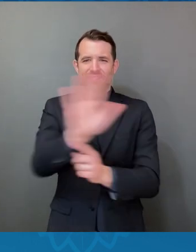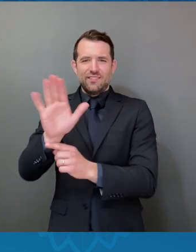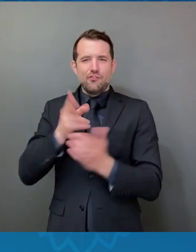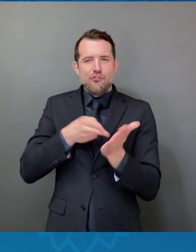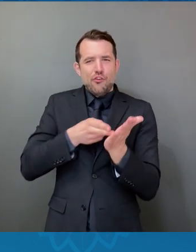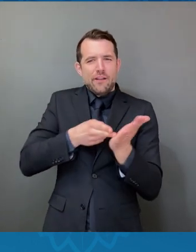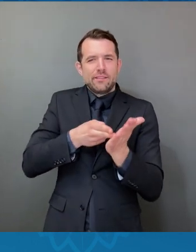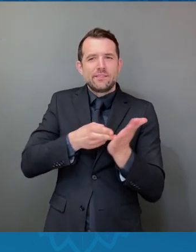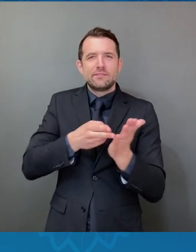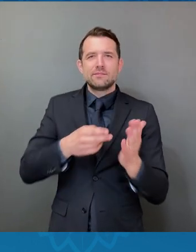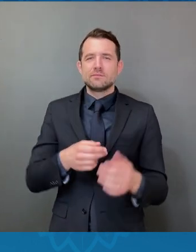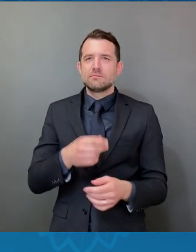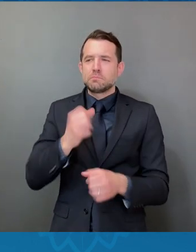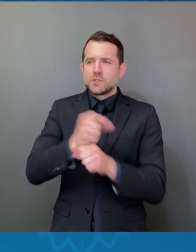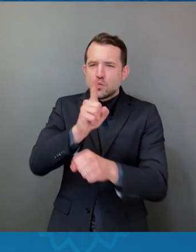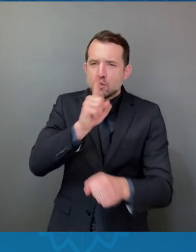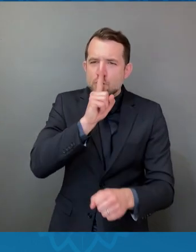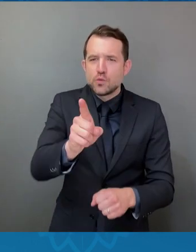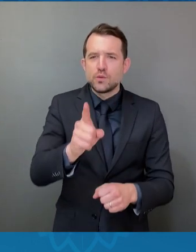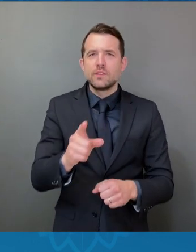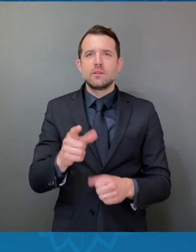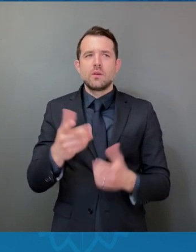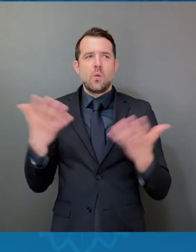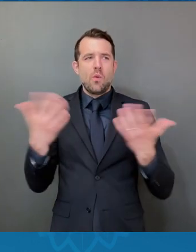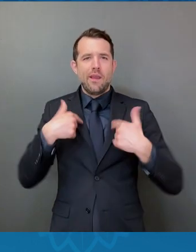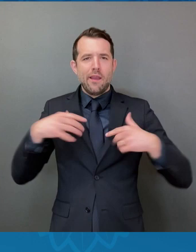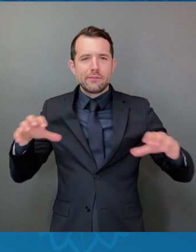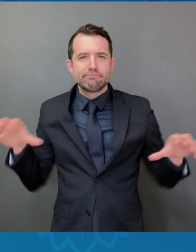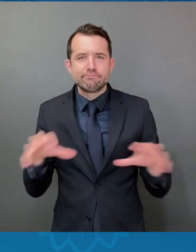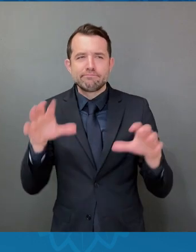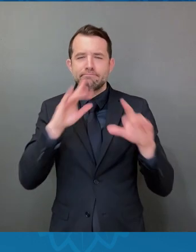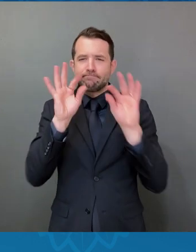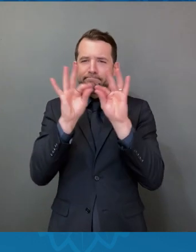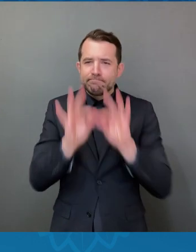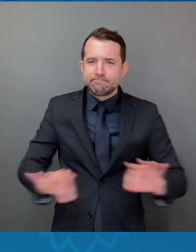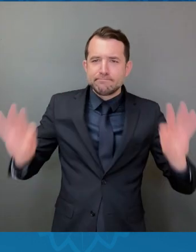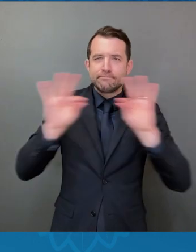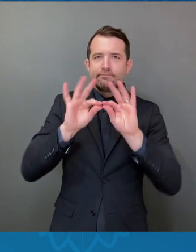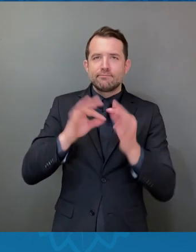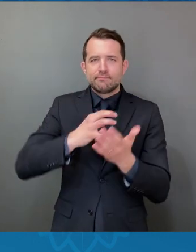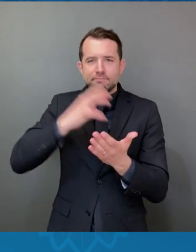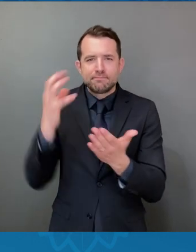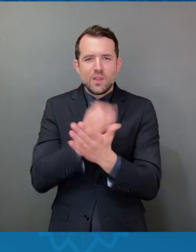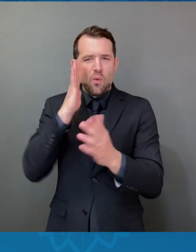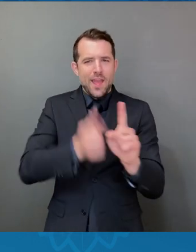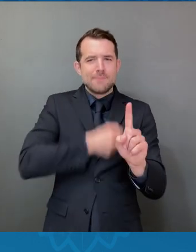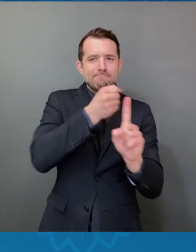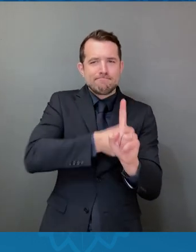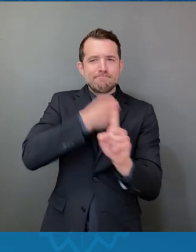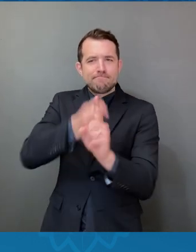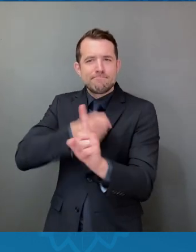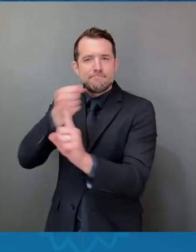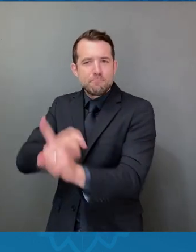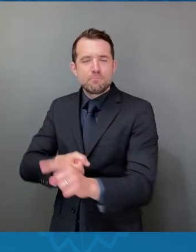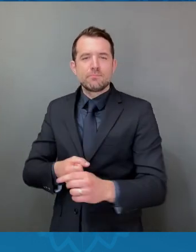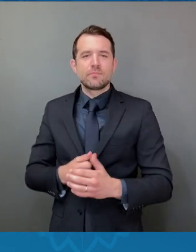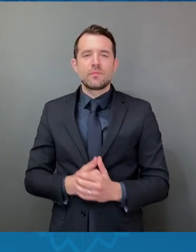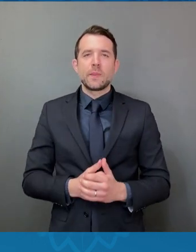but that they will hit the streets and have an impact before they share the work that they are doing.